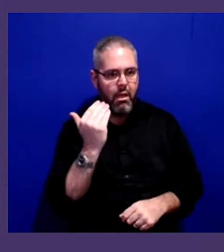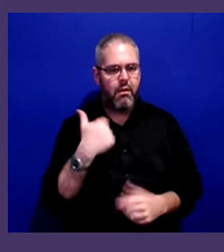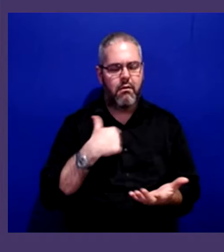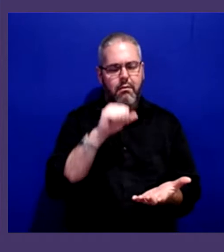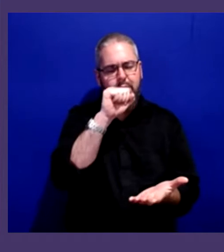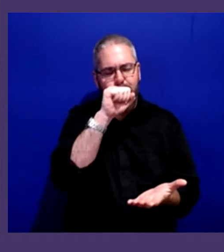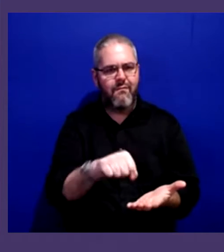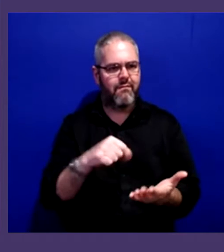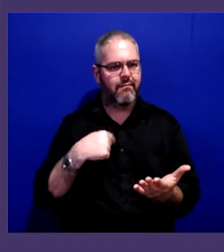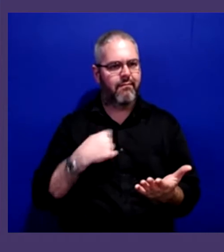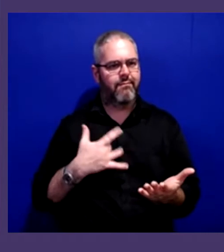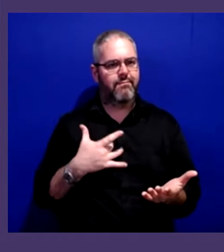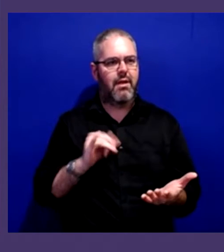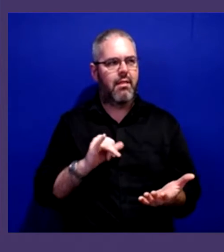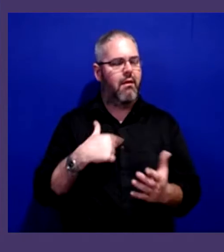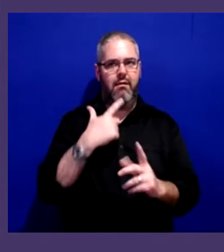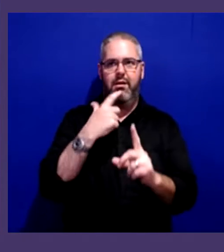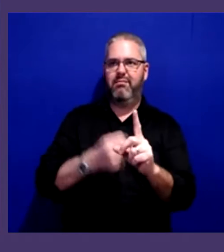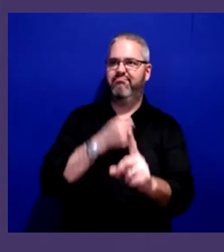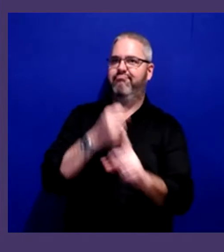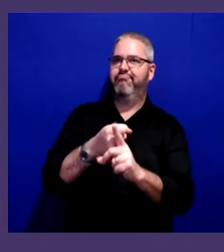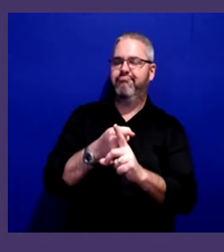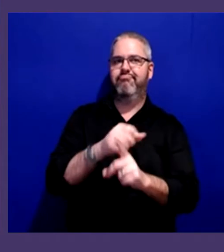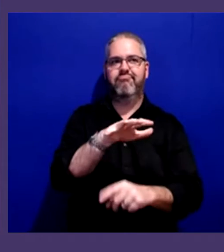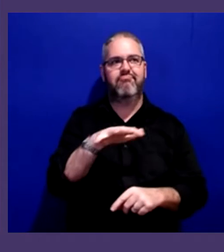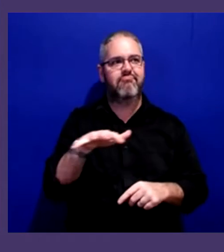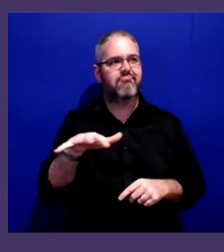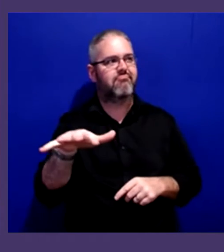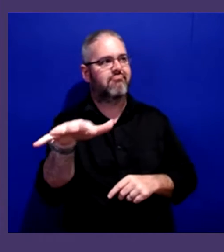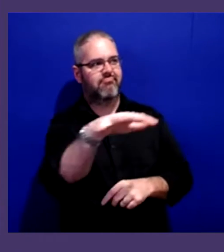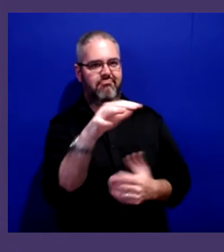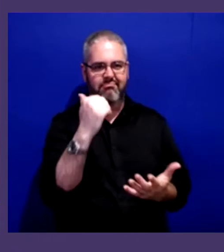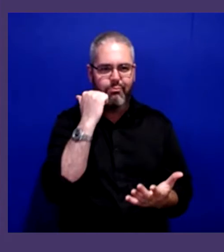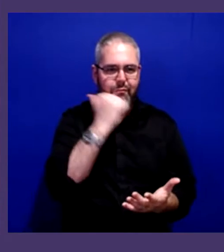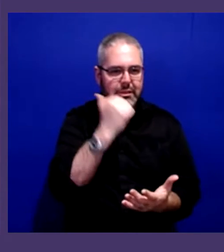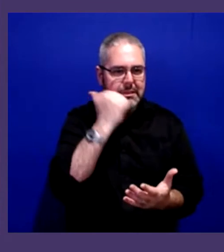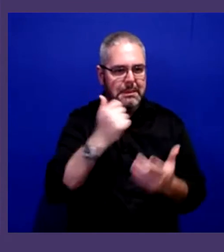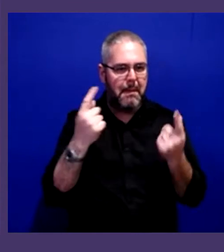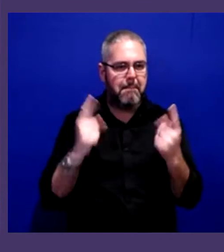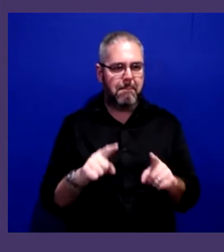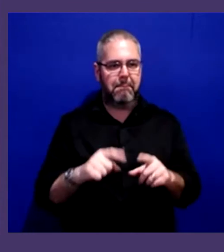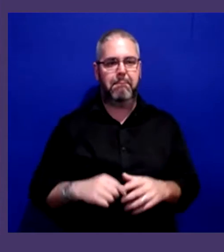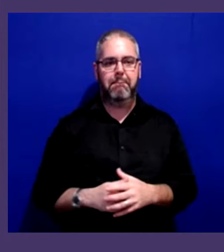making a difference and an impact every single day. I also want to take